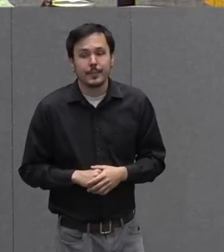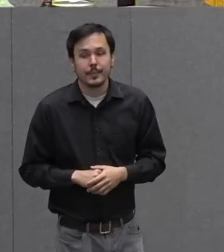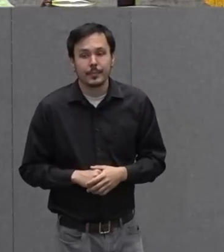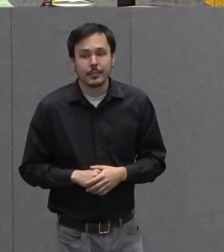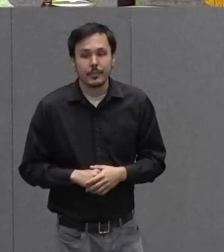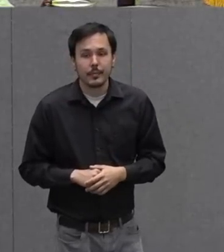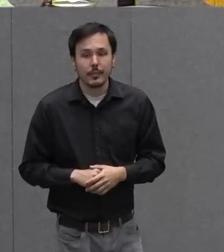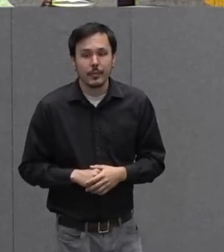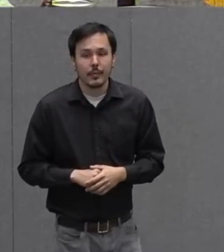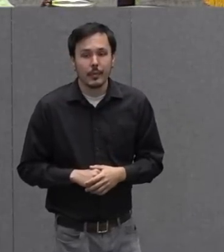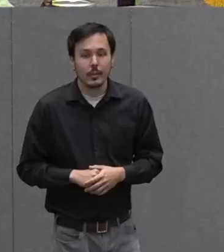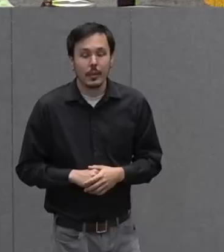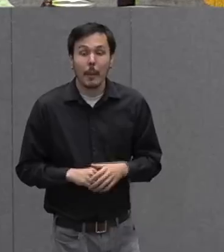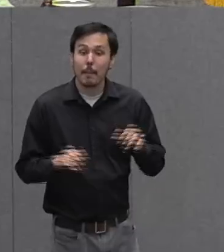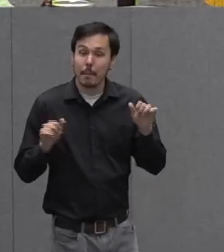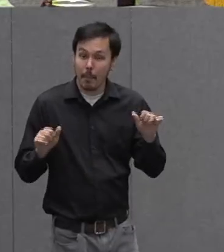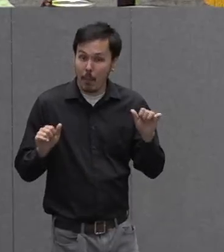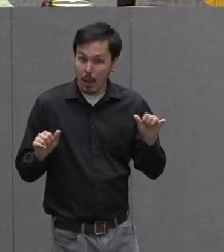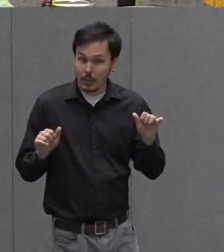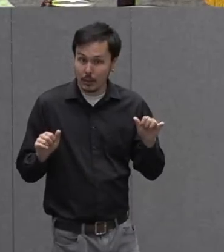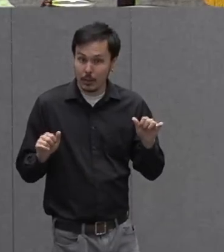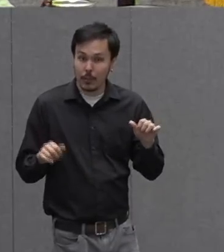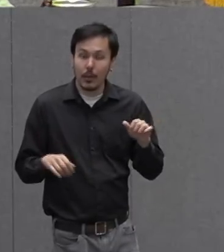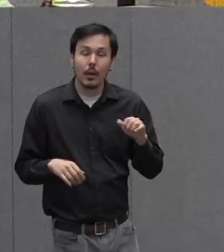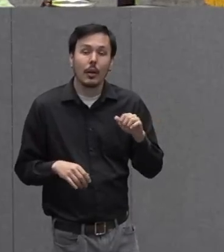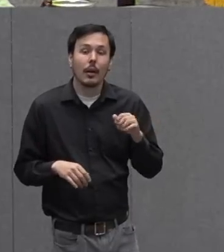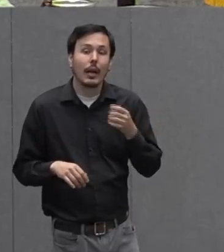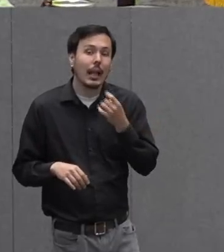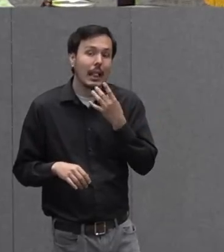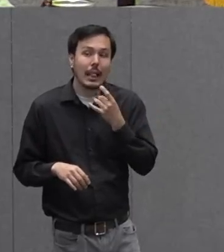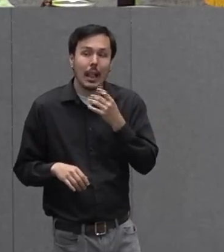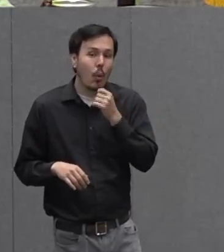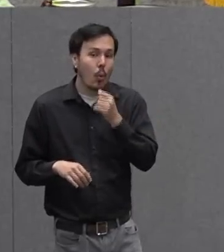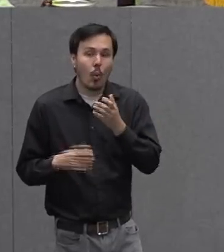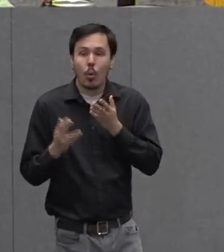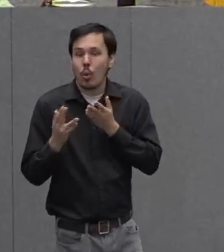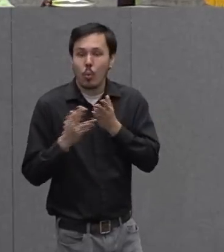The light could also not pass through, it could be blocked.